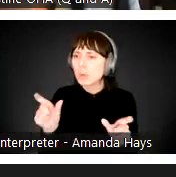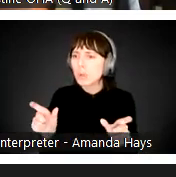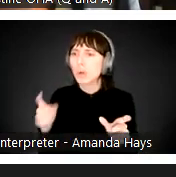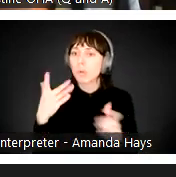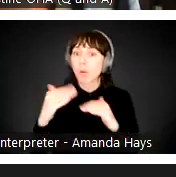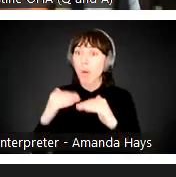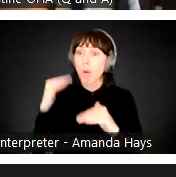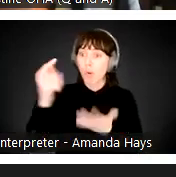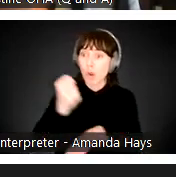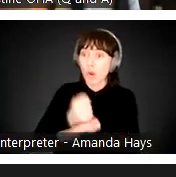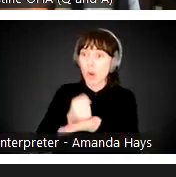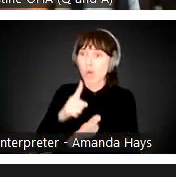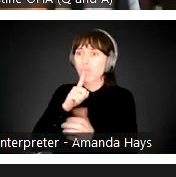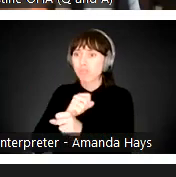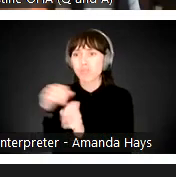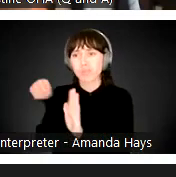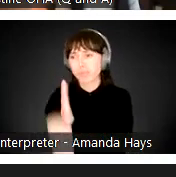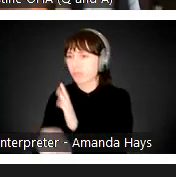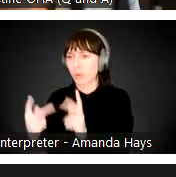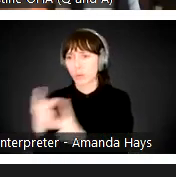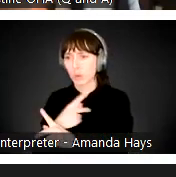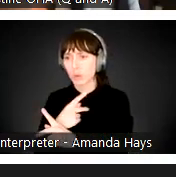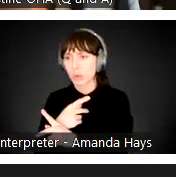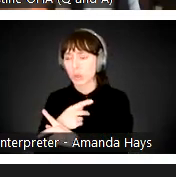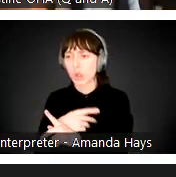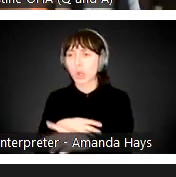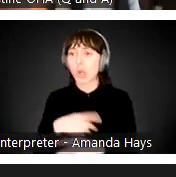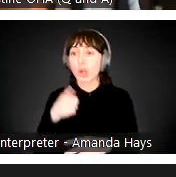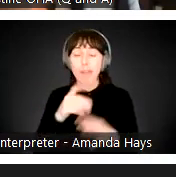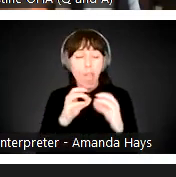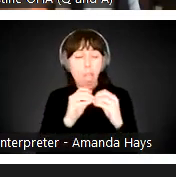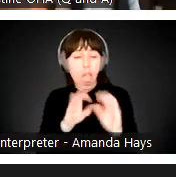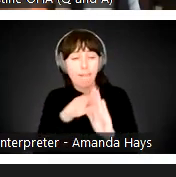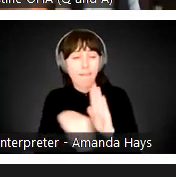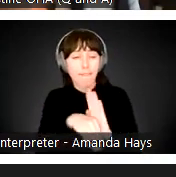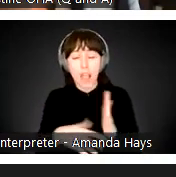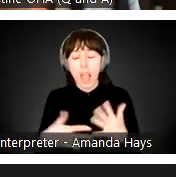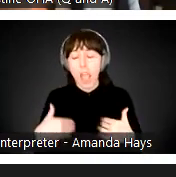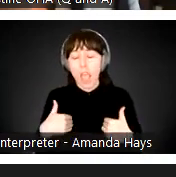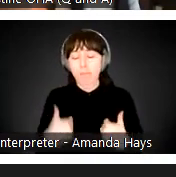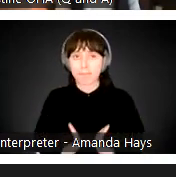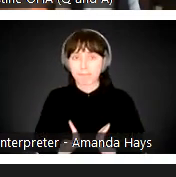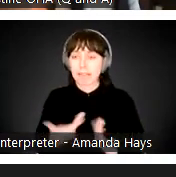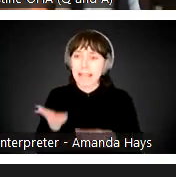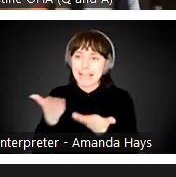make them worse. I mean, if you're gonna, if you're gonna be crashing because you're fighting with your doctor for half an hour, I would rather you not go